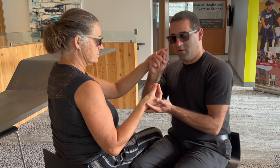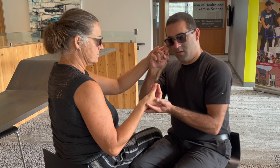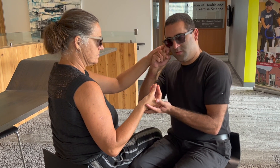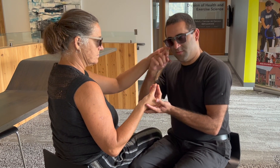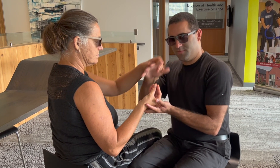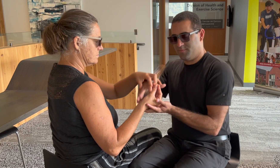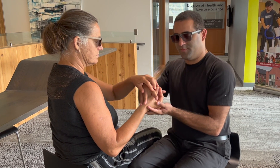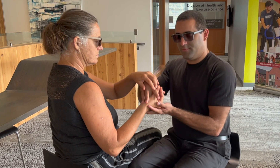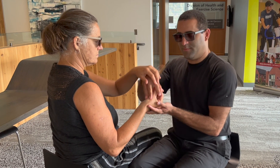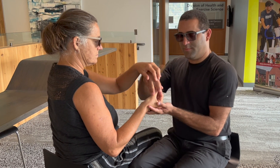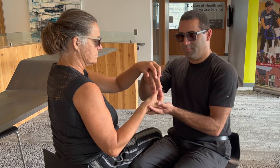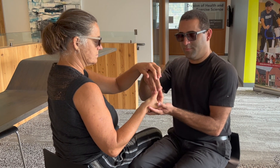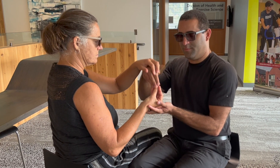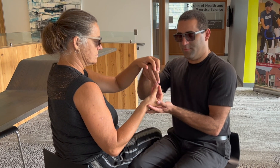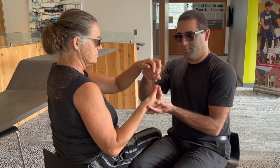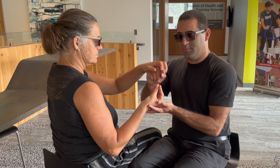I then demonstrate peeling and chopping it.